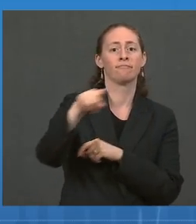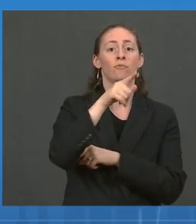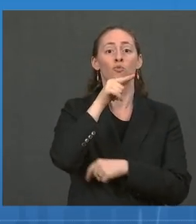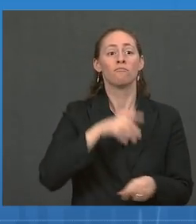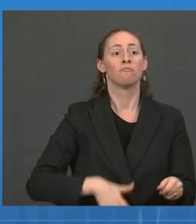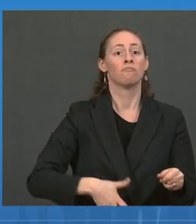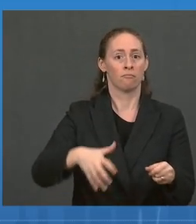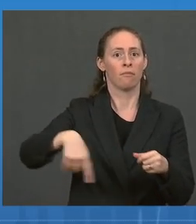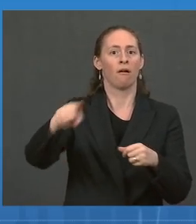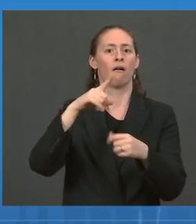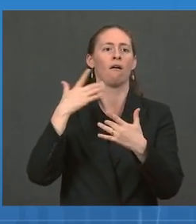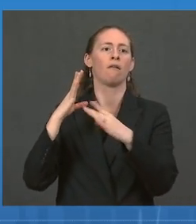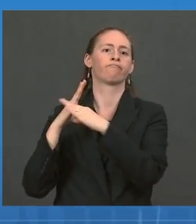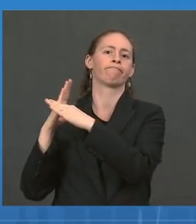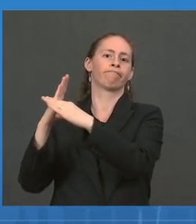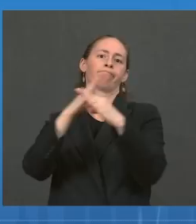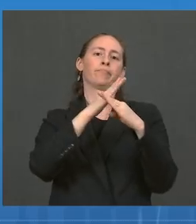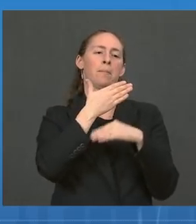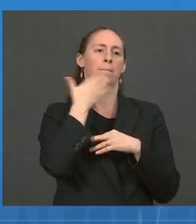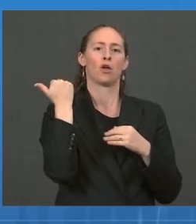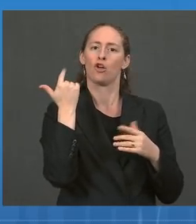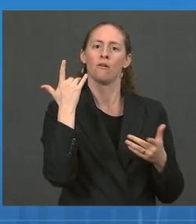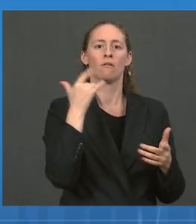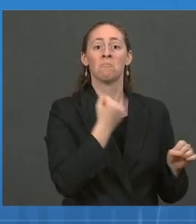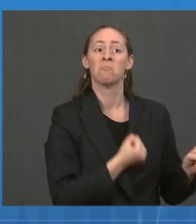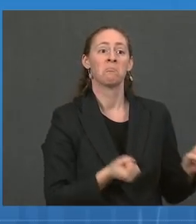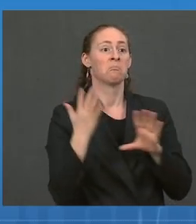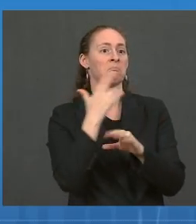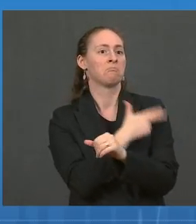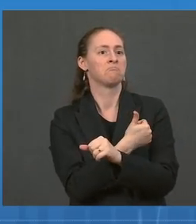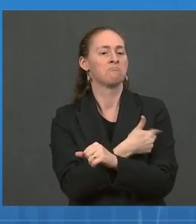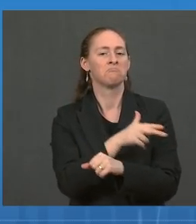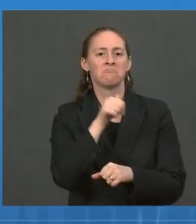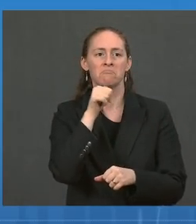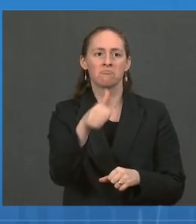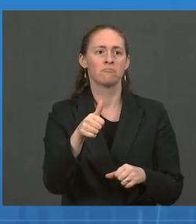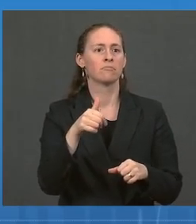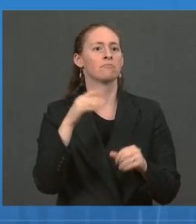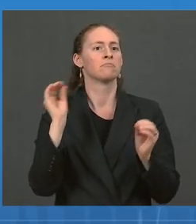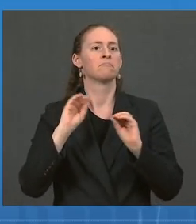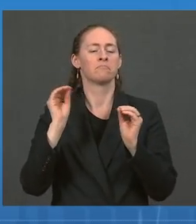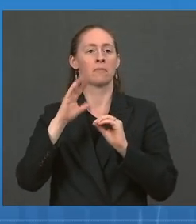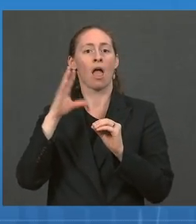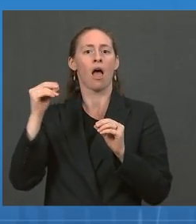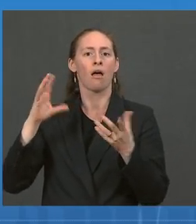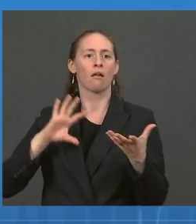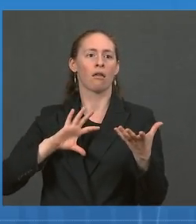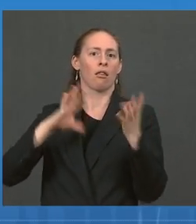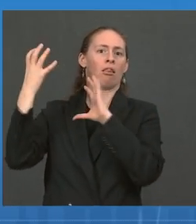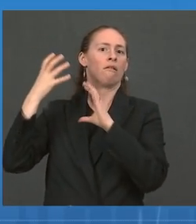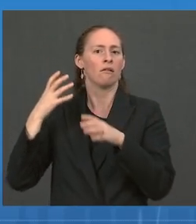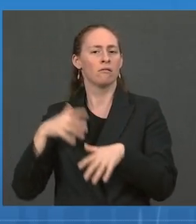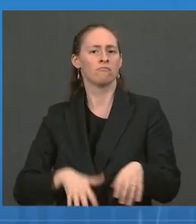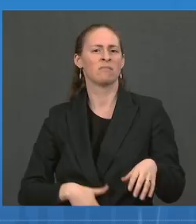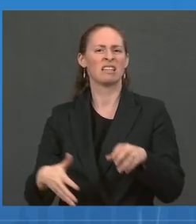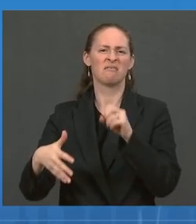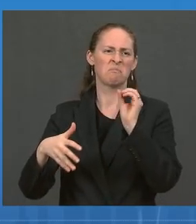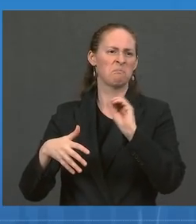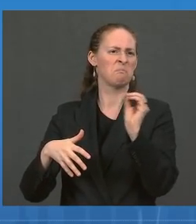and ventilation. They're also at increased risk for adverse events to their baby. We now have data that demonstrates that vaccines